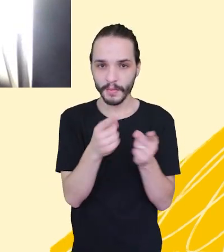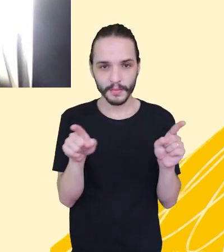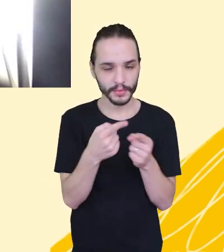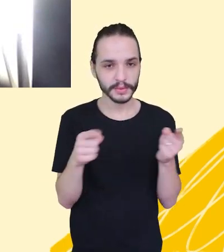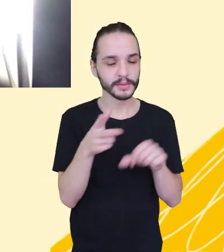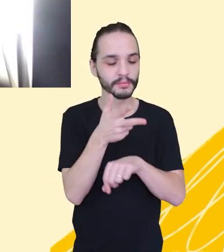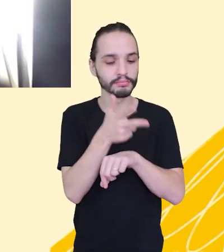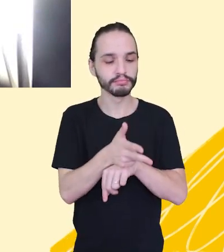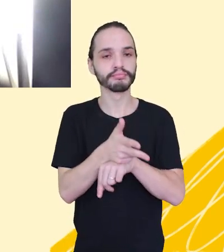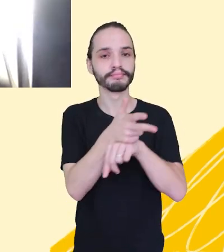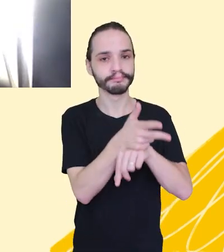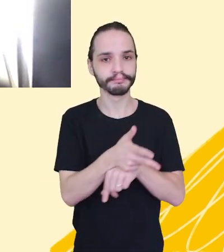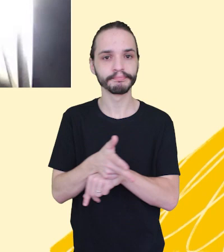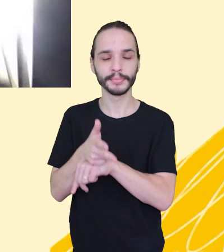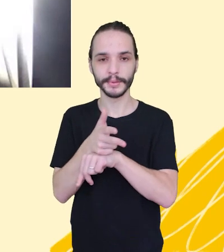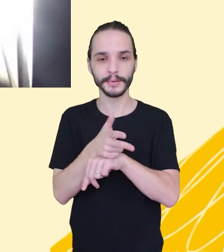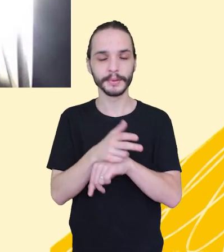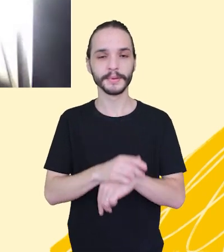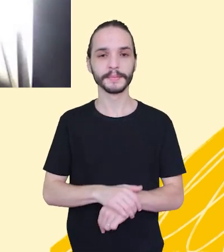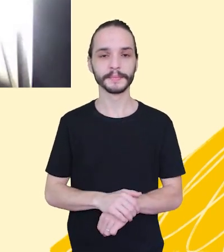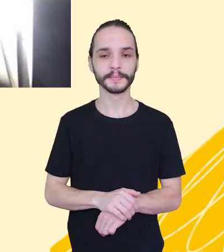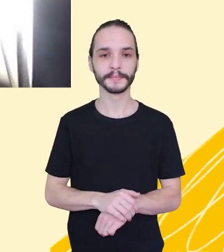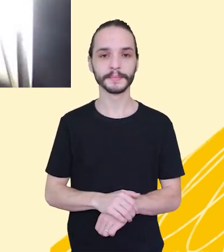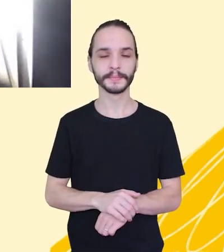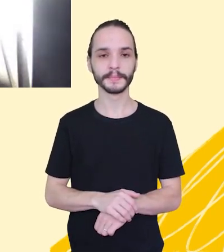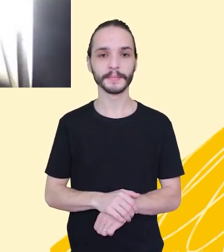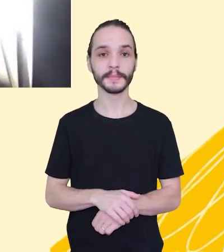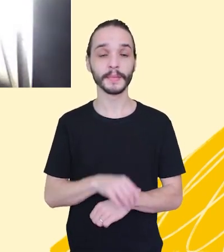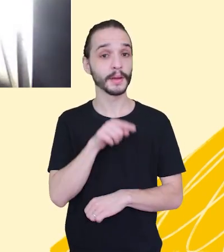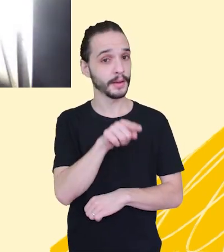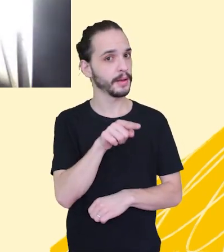They made the choreography.